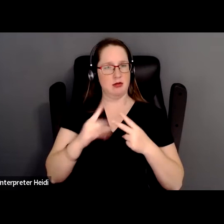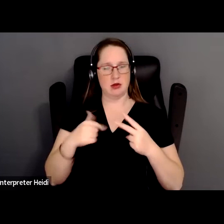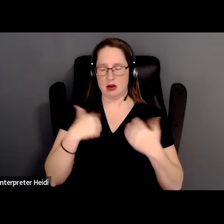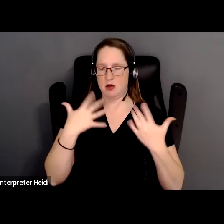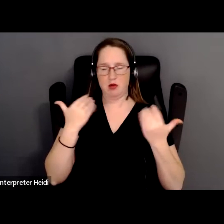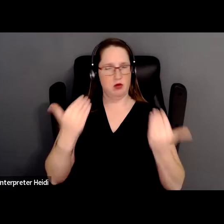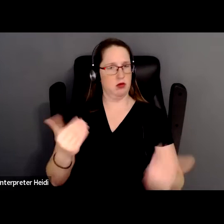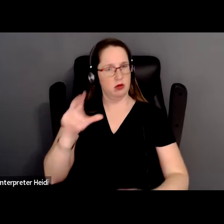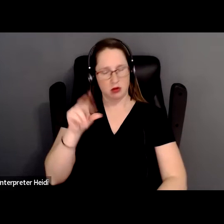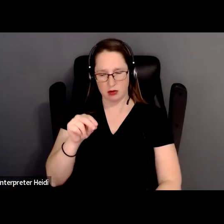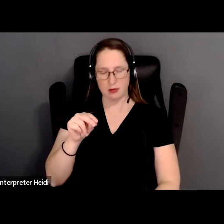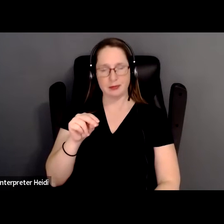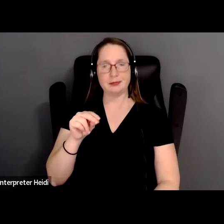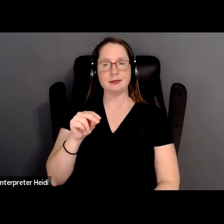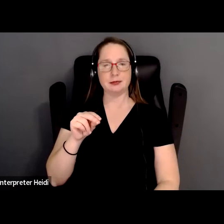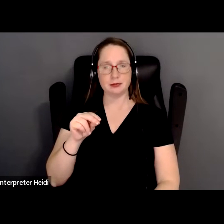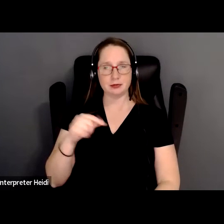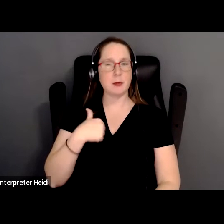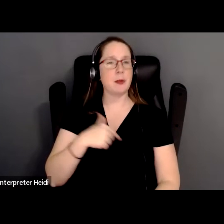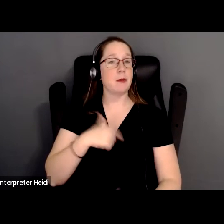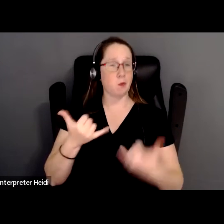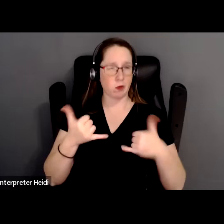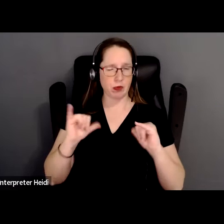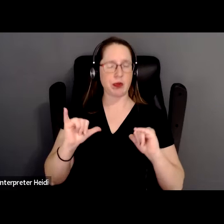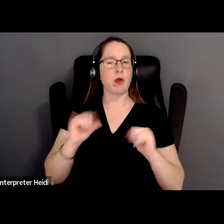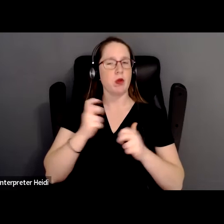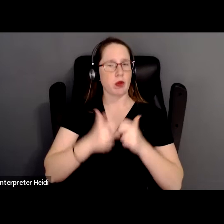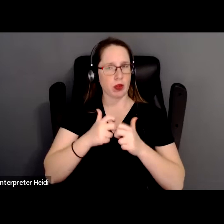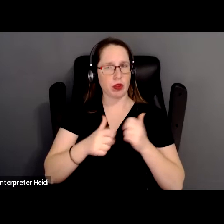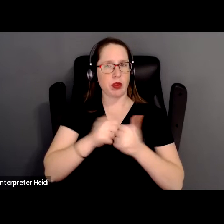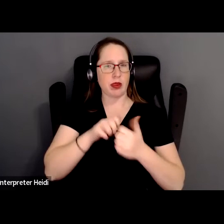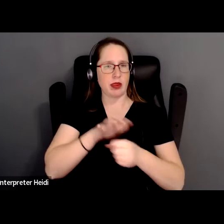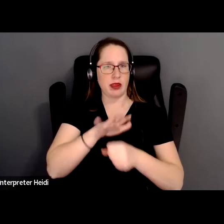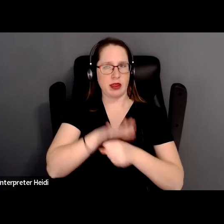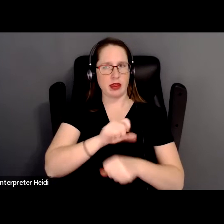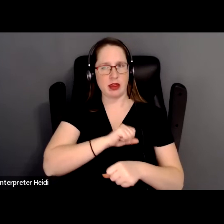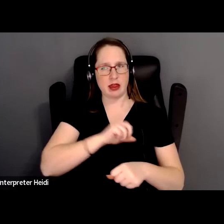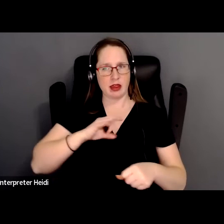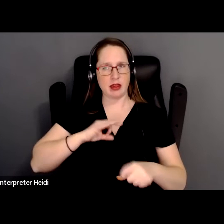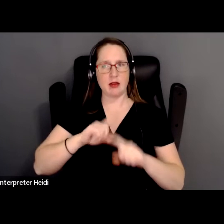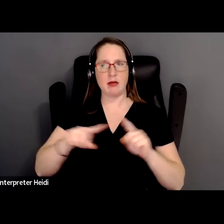and we're still having difficulty having enough staff, but I don't want to give up